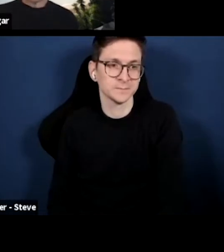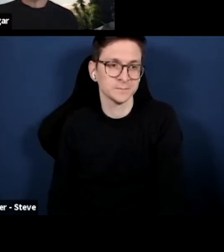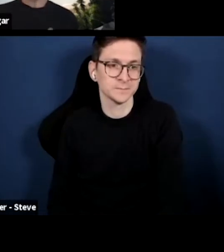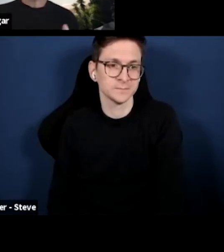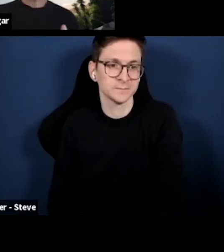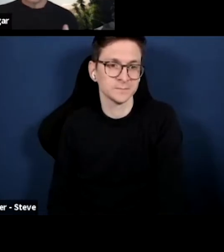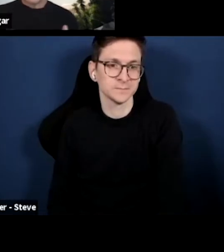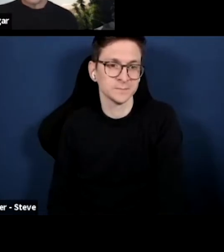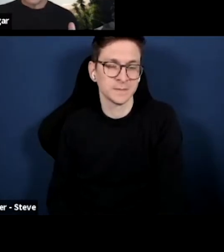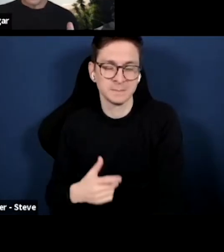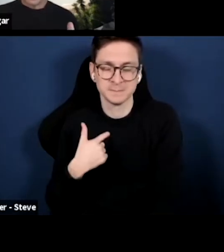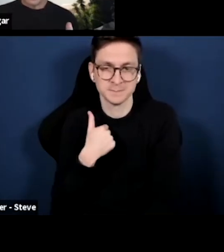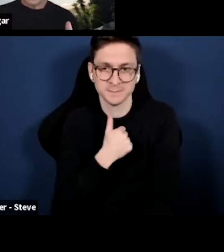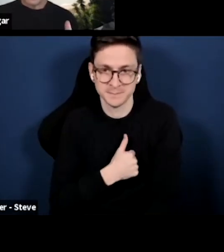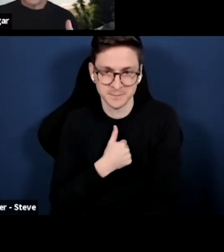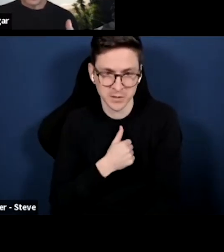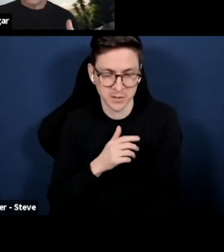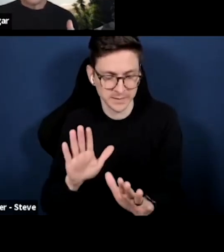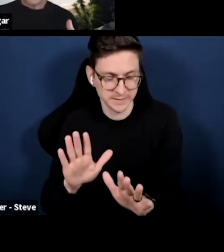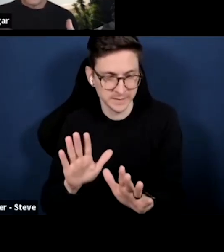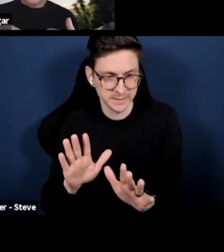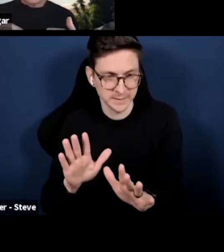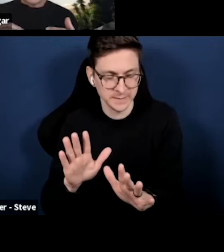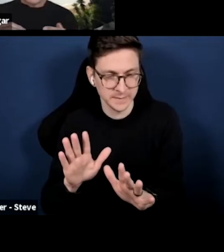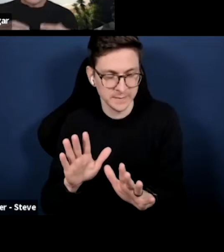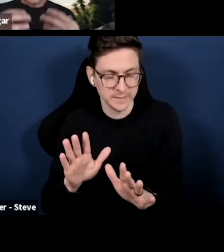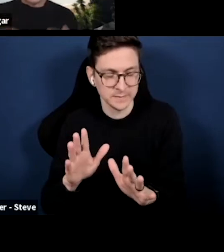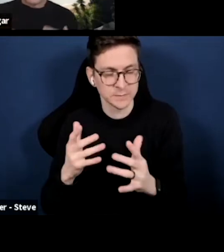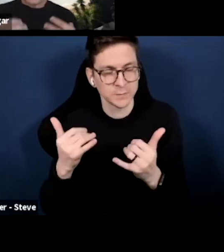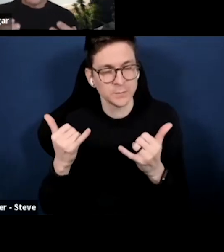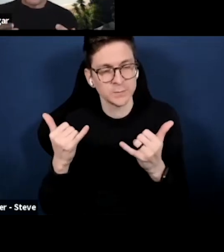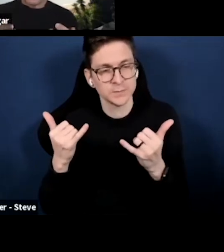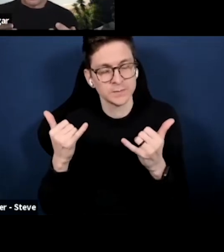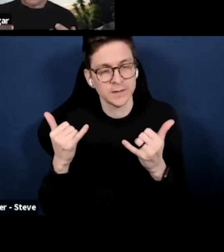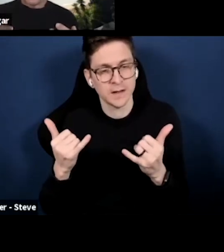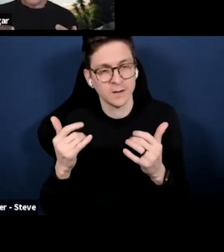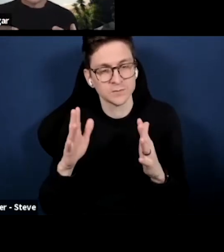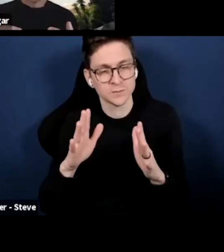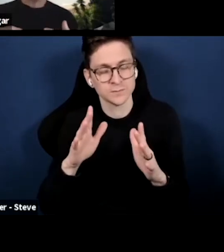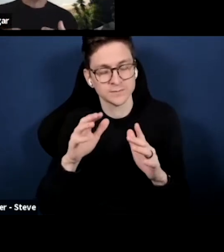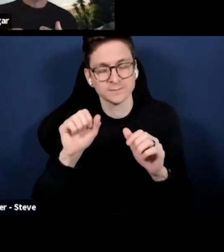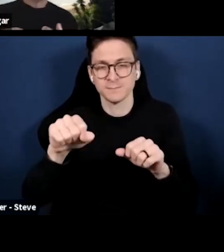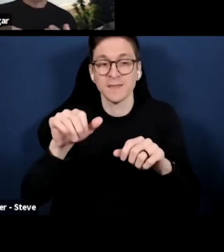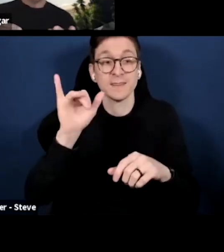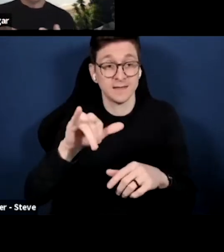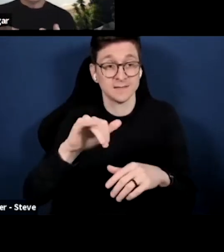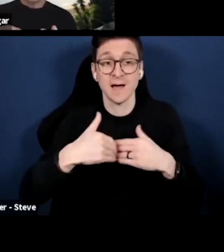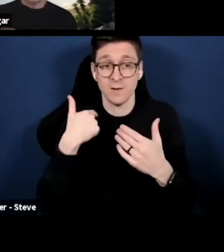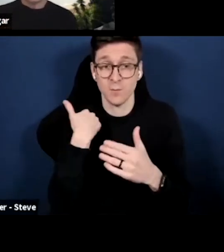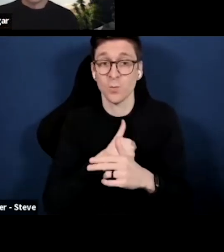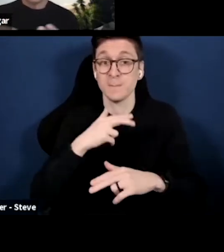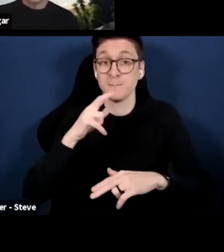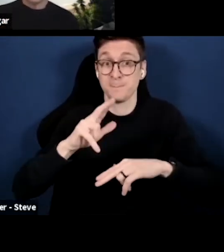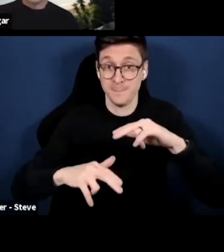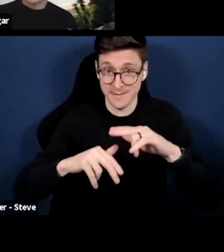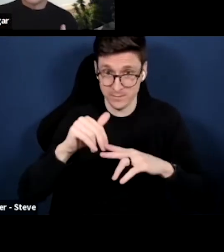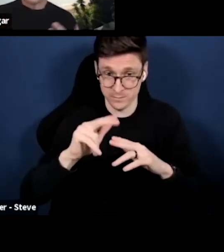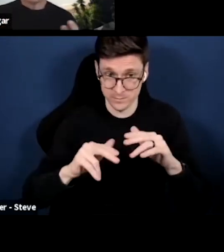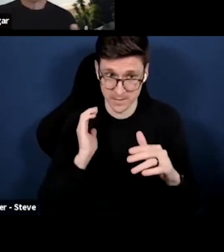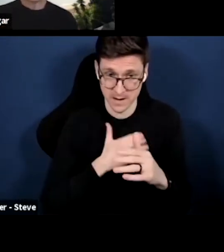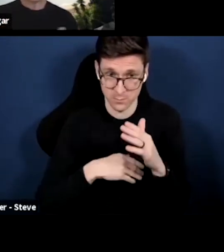sorry so now to to um you know this is how we build the models but in order to to um validate